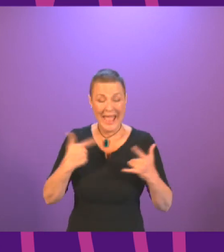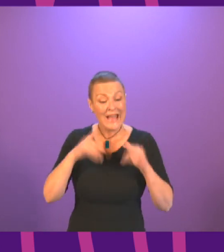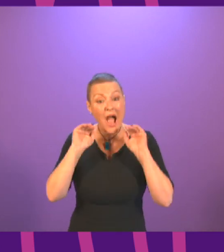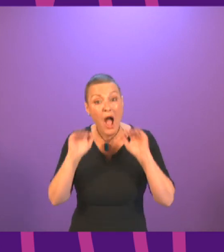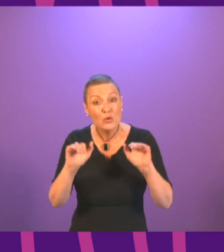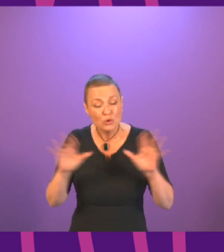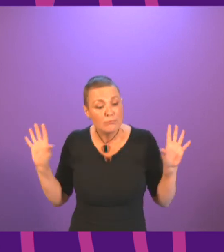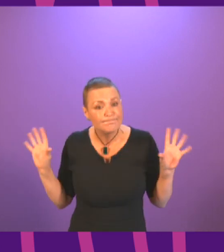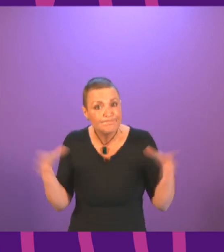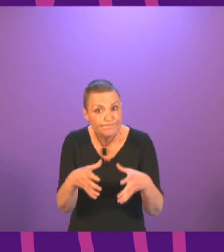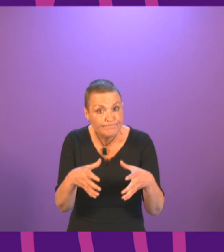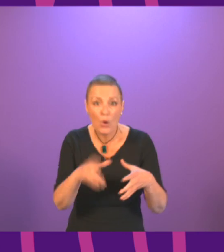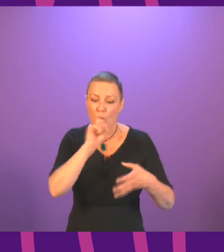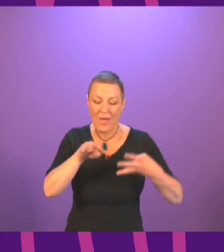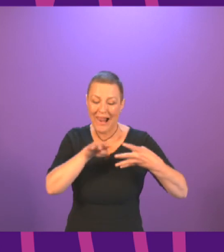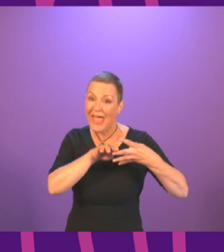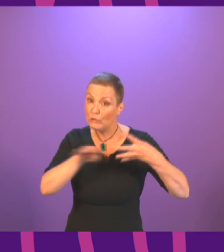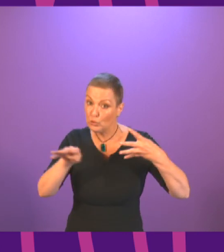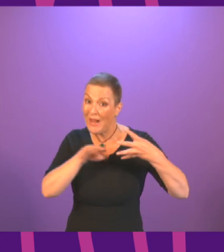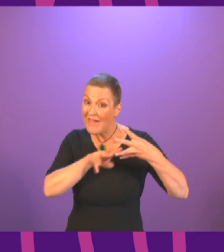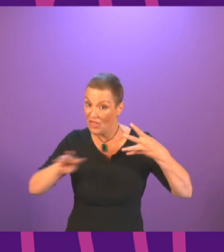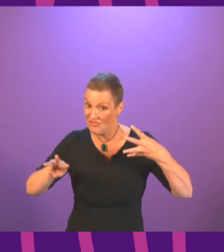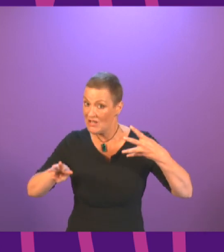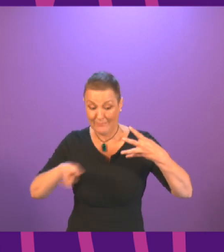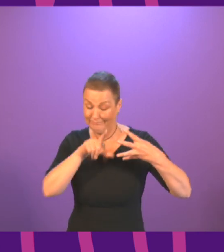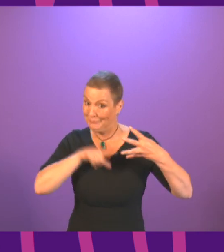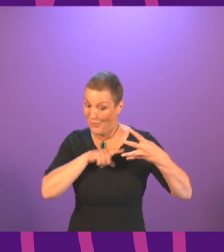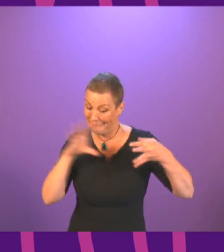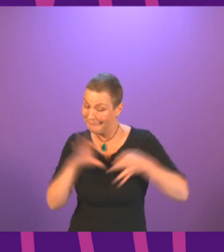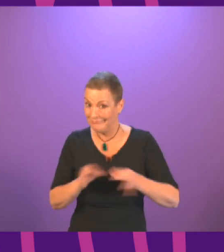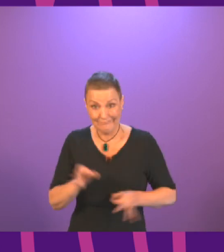or gatherings are permitted in areas that are placed in levels 2, 3 or 4 under the strategic